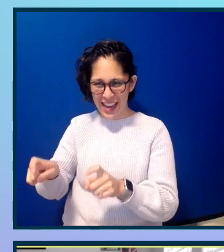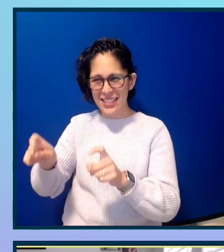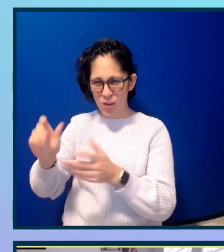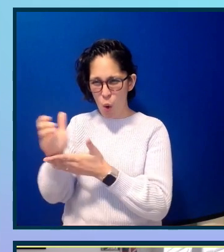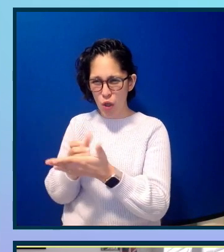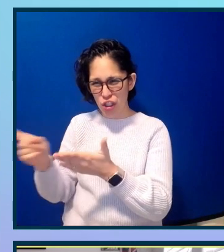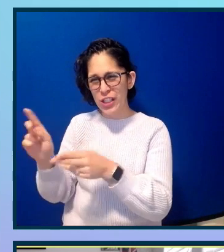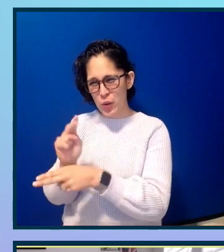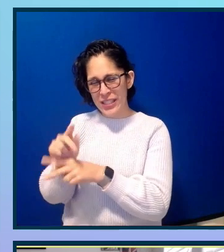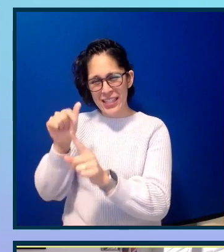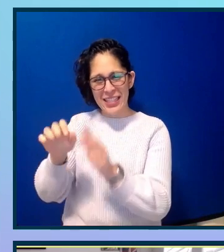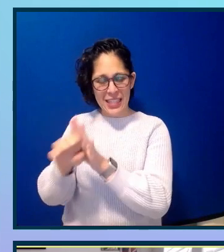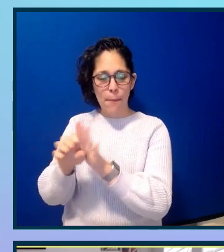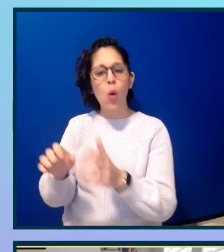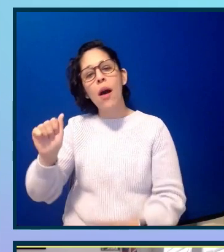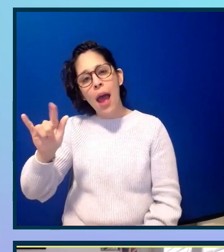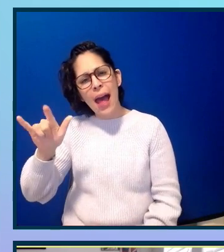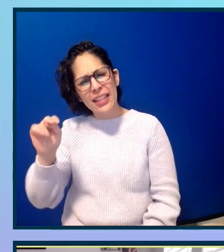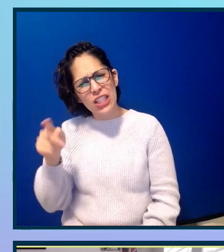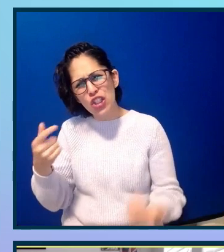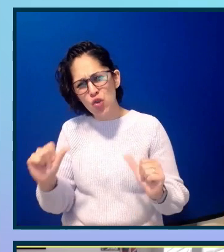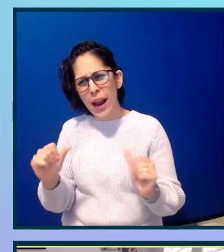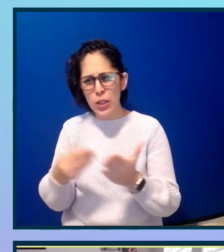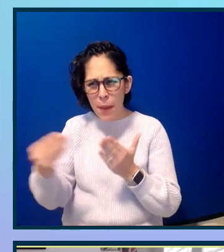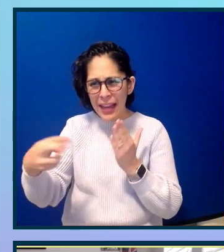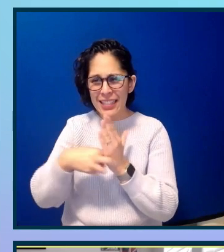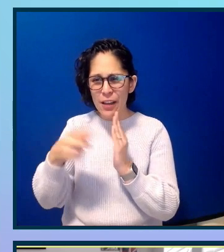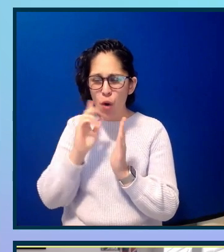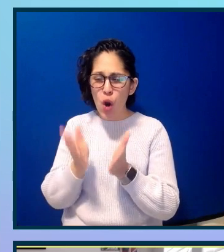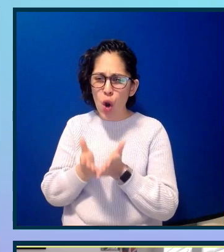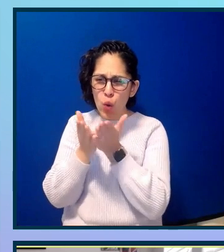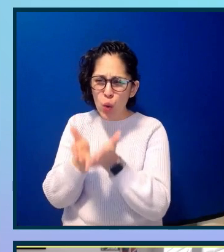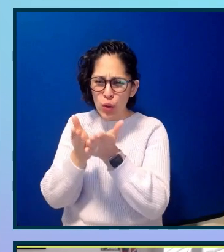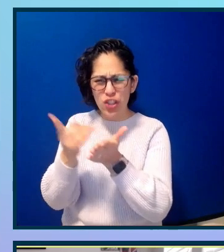of Allison is trying to buy a ticket for a cruise. She wants to go on a cruise with her friends